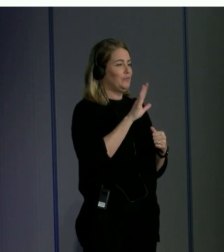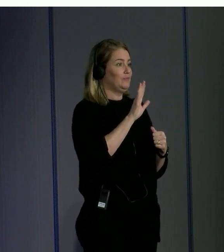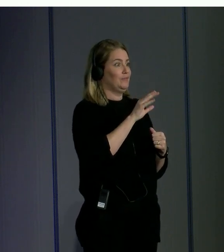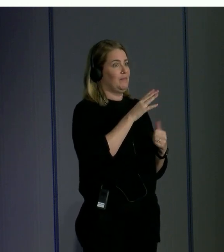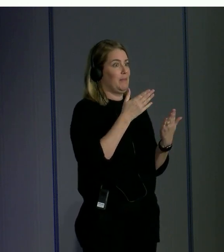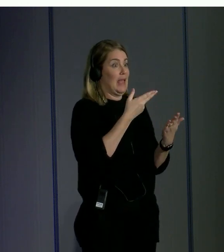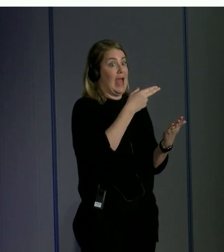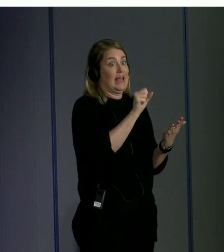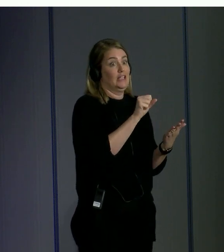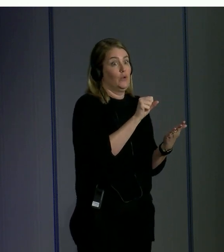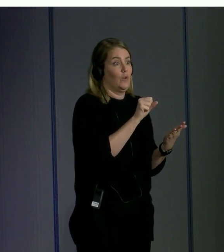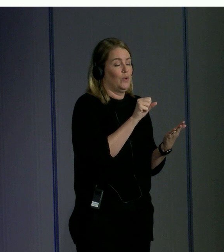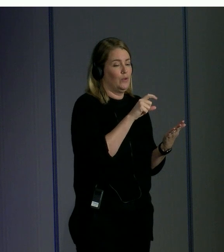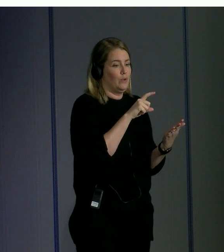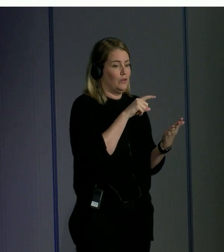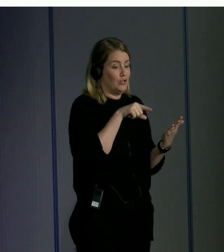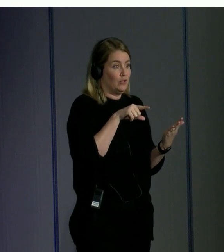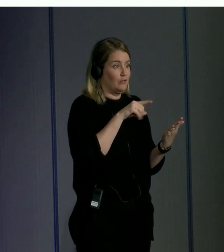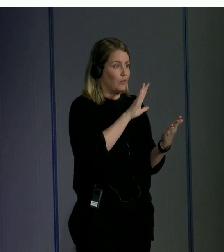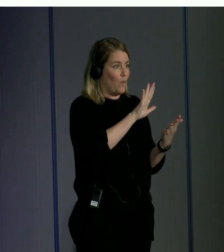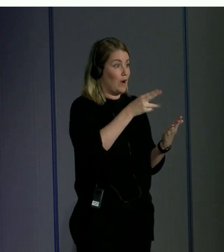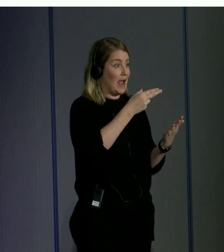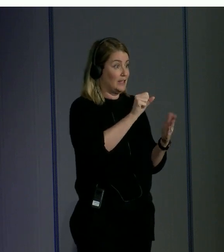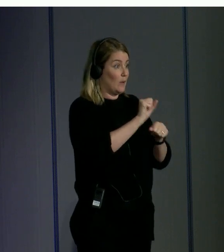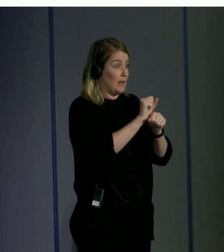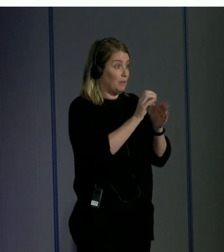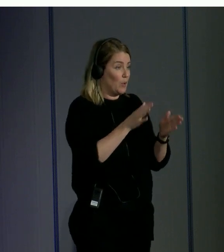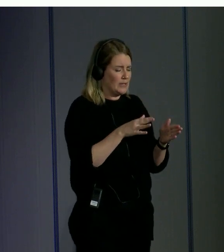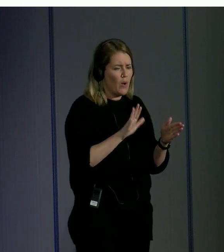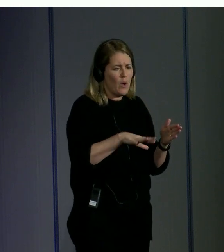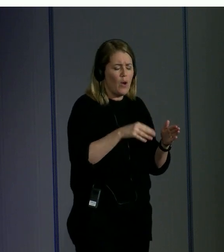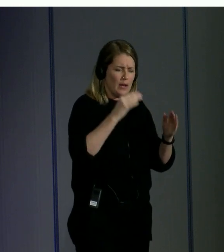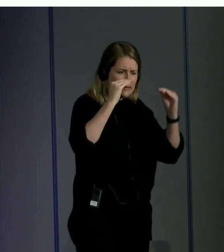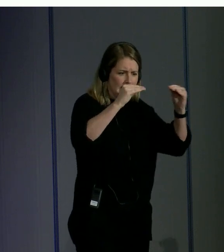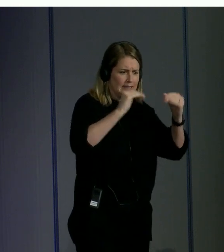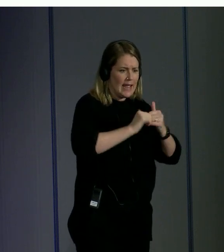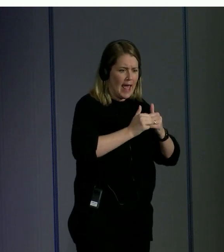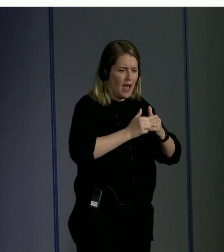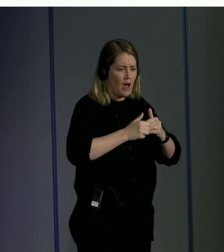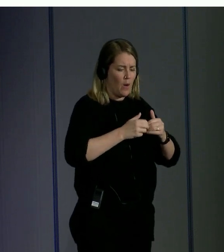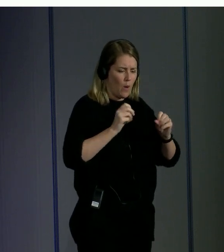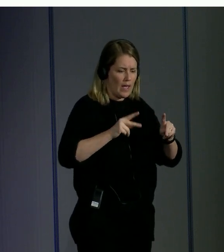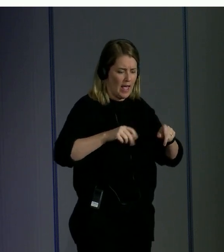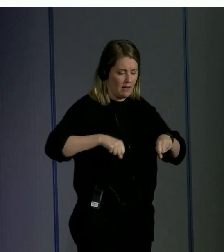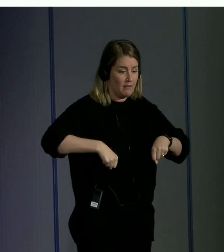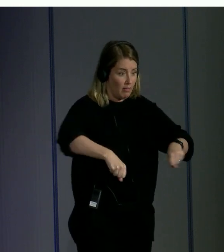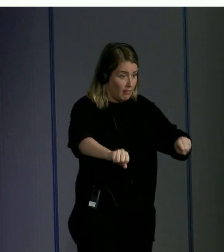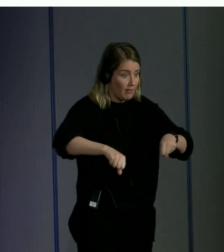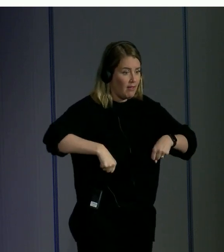you suddenly have to teach your high school employees make pizza dough and hopefully one